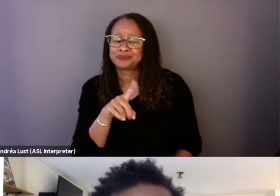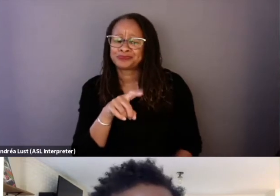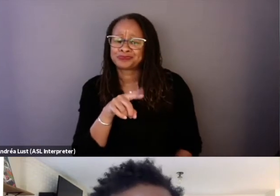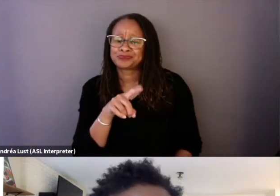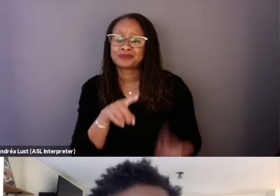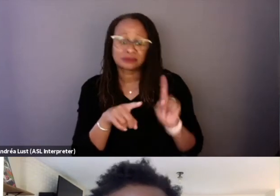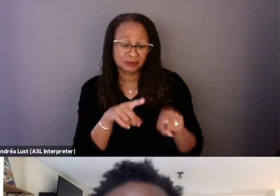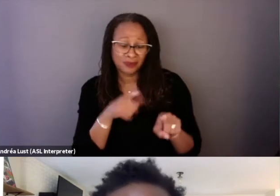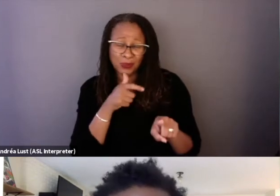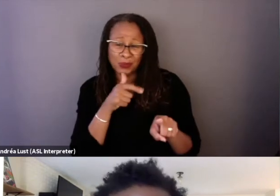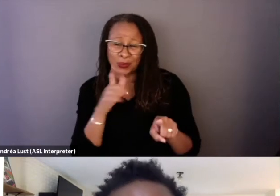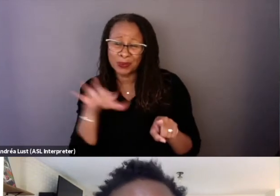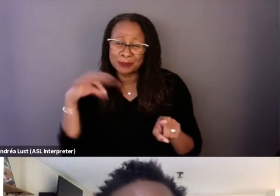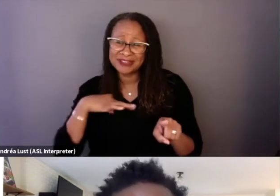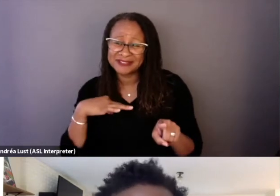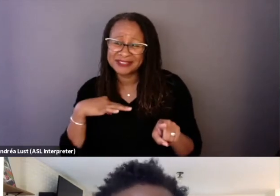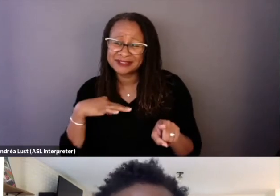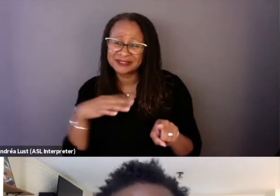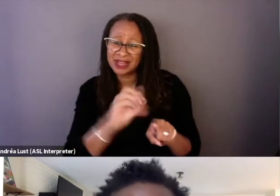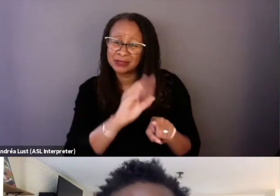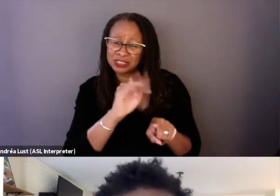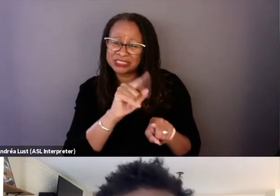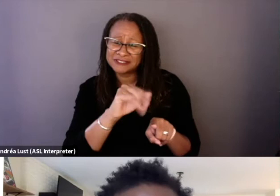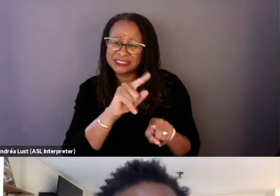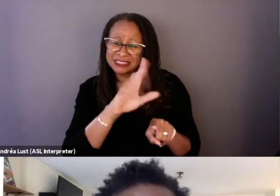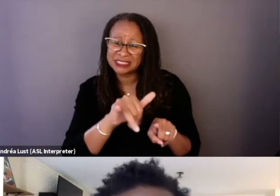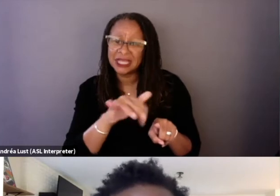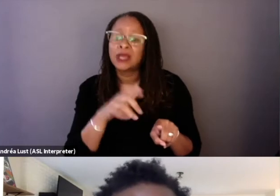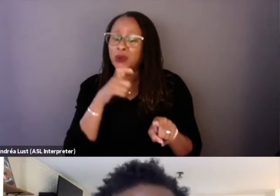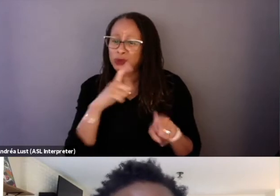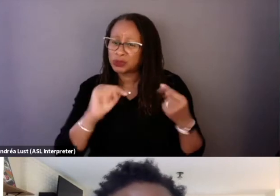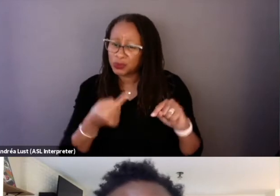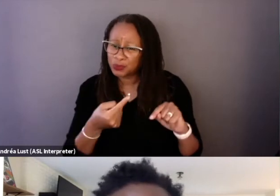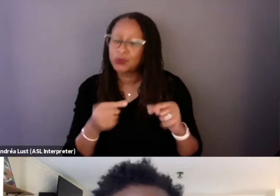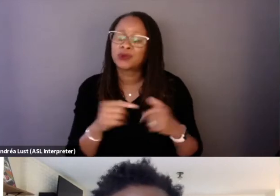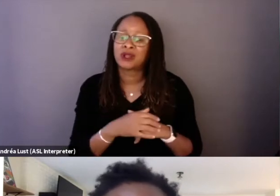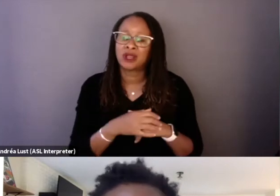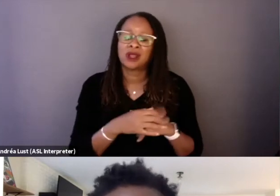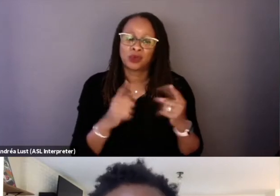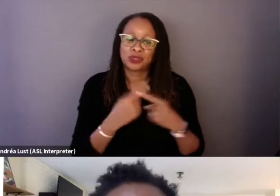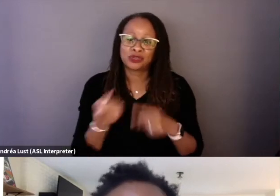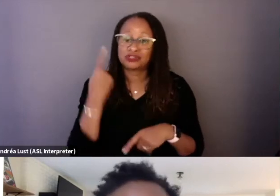who has that benefited, and who has that hurt and harmed in terms of understanding experience?